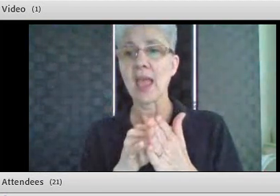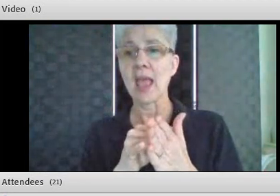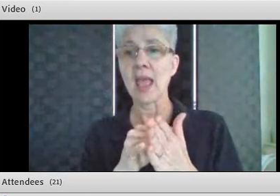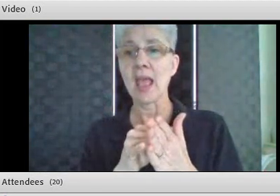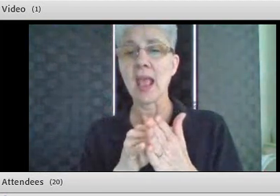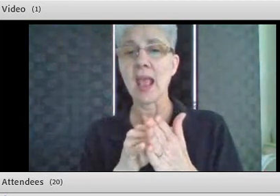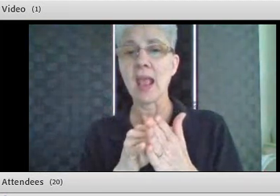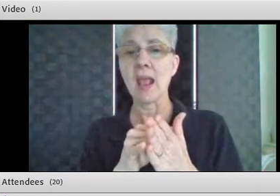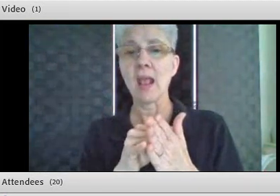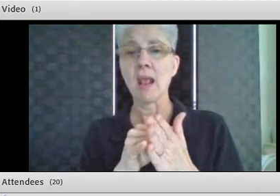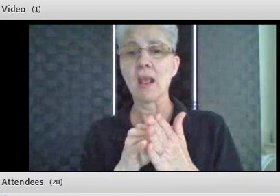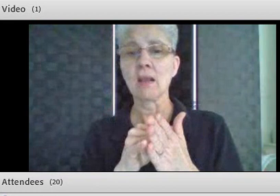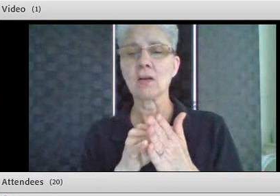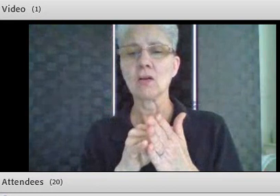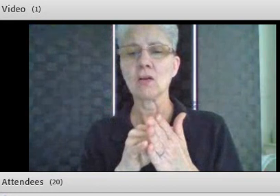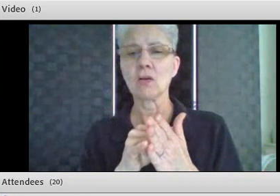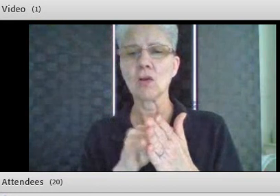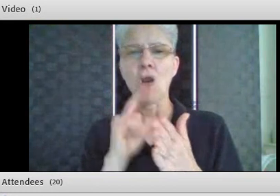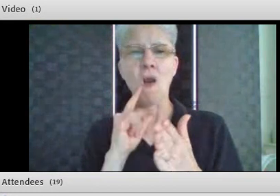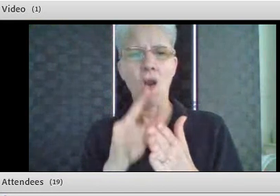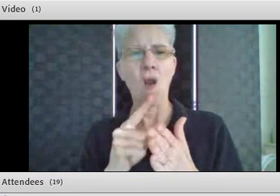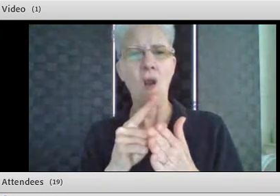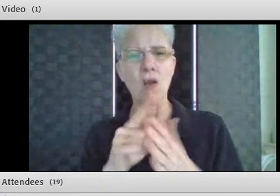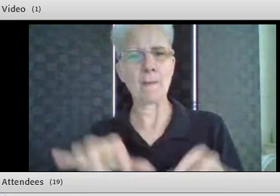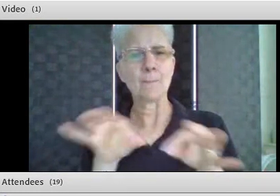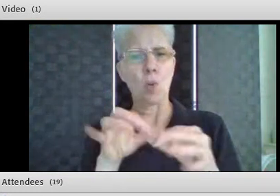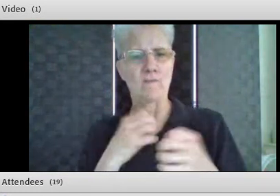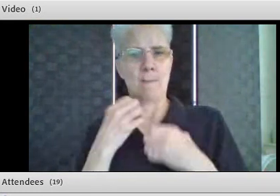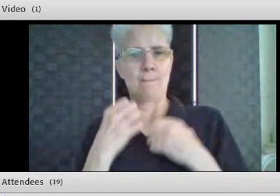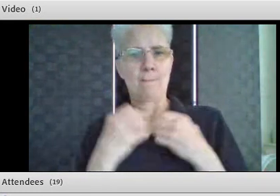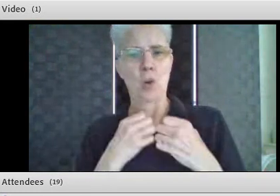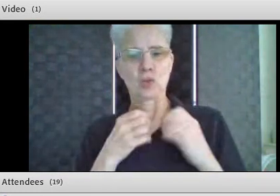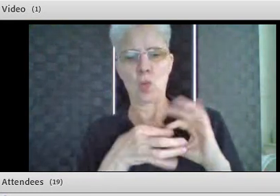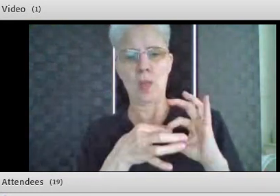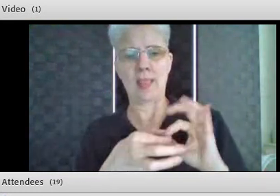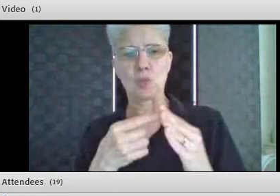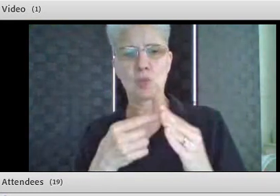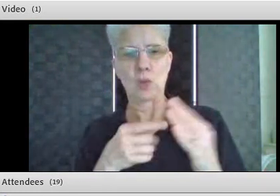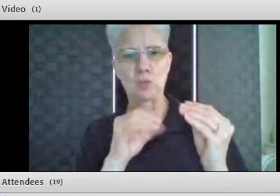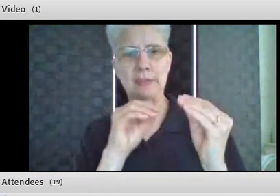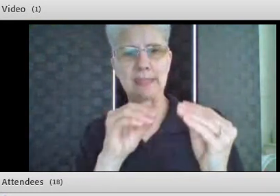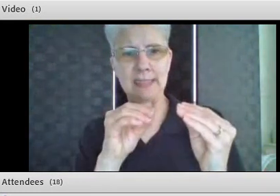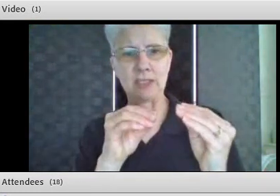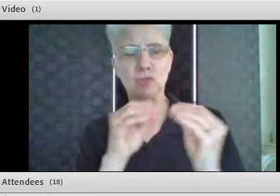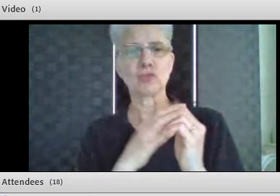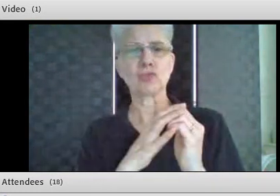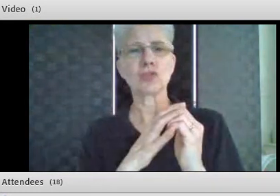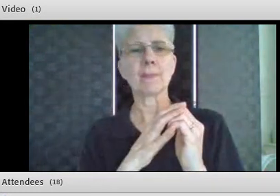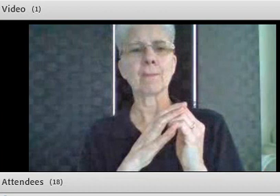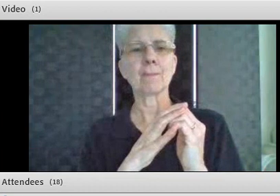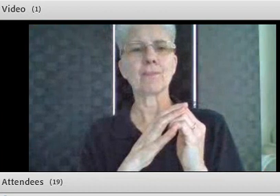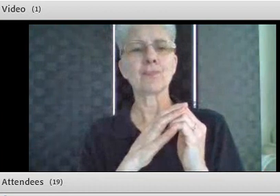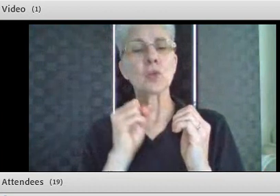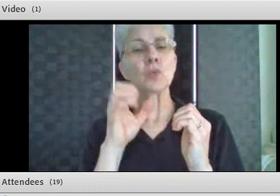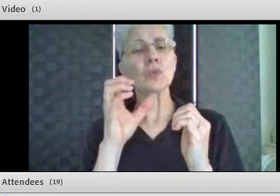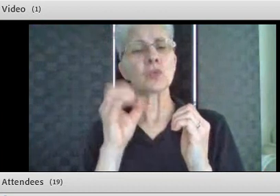and everything from the social piece and the emotional piece, and we're actually going to be talking a lot about the emotional piece of music